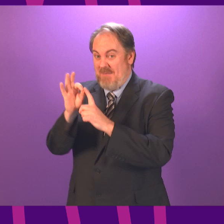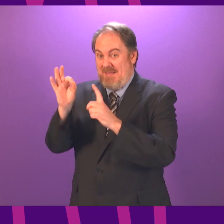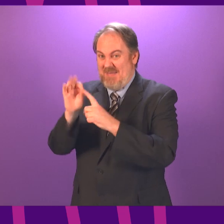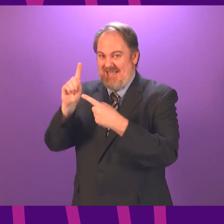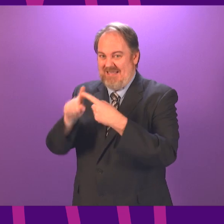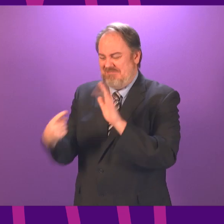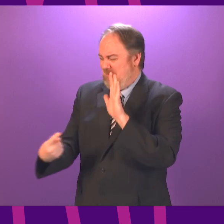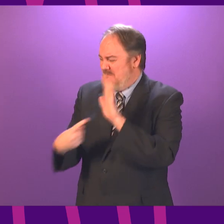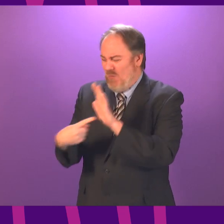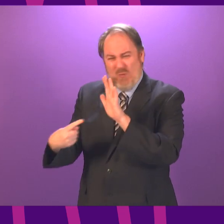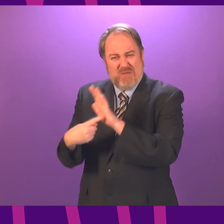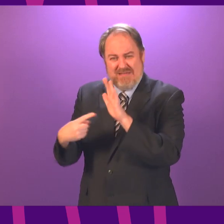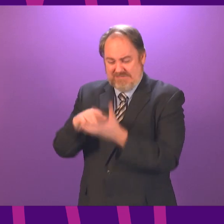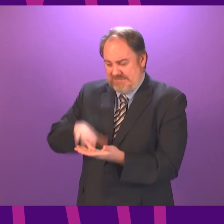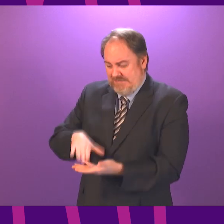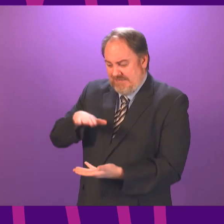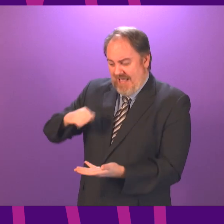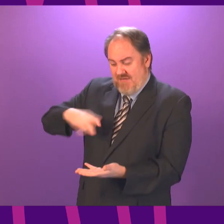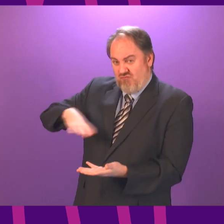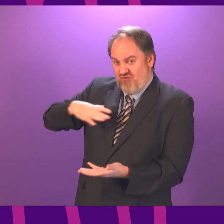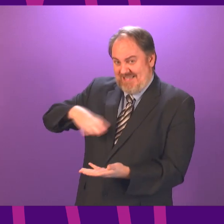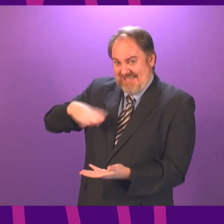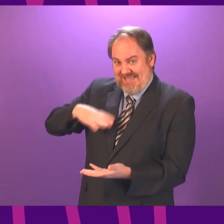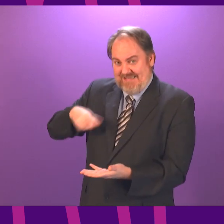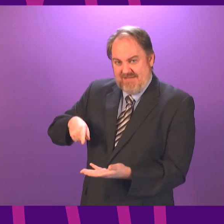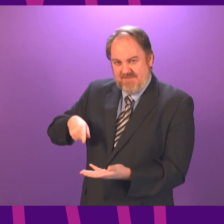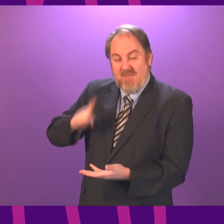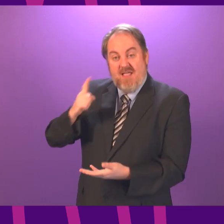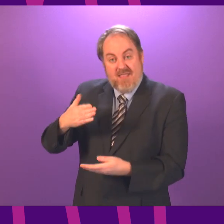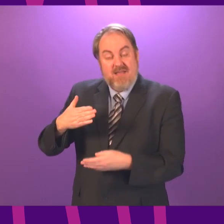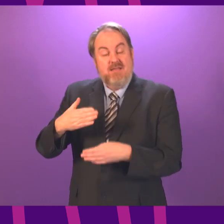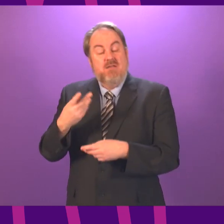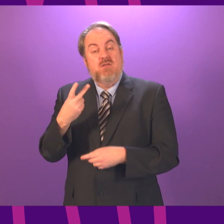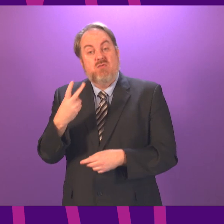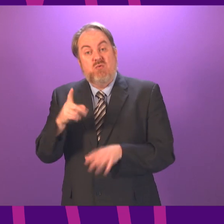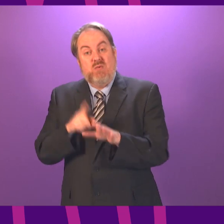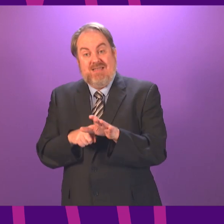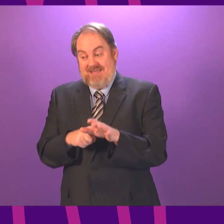be completed by March 2018. Exercise Iris, which took place two years before the onset